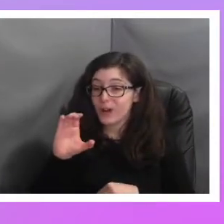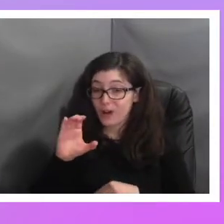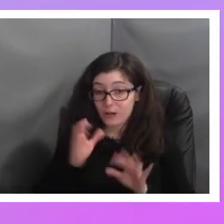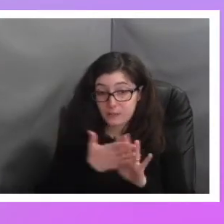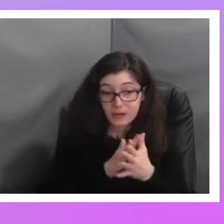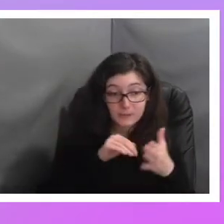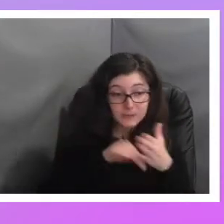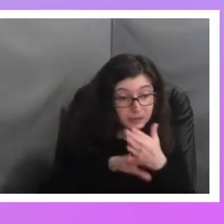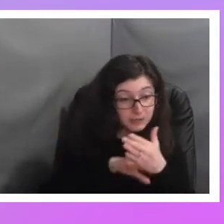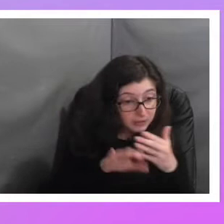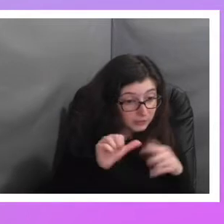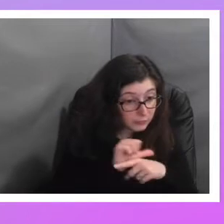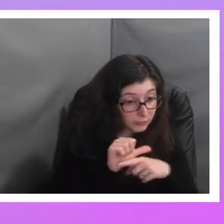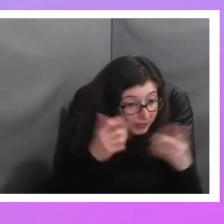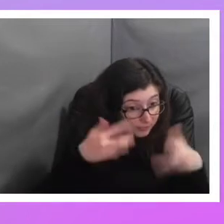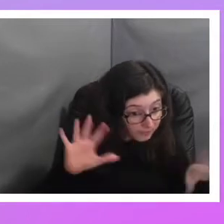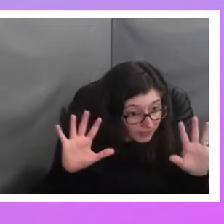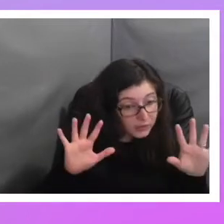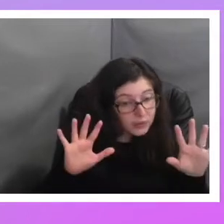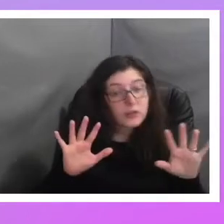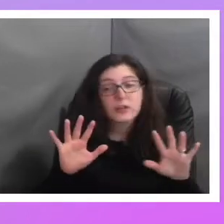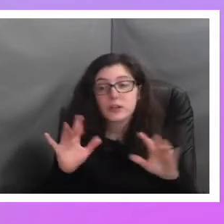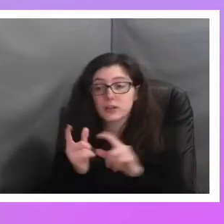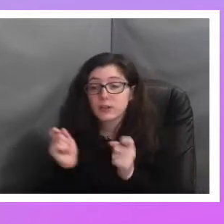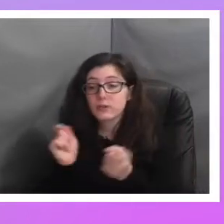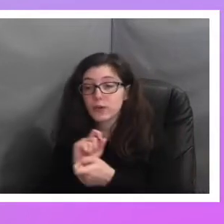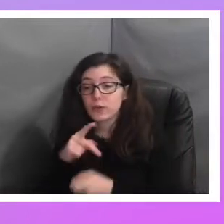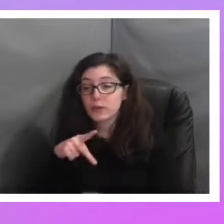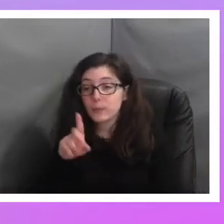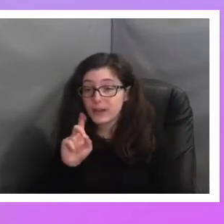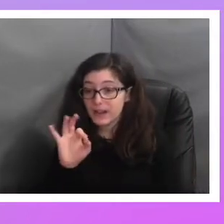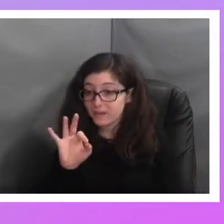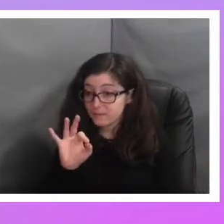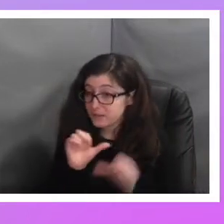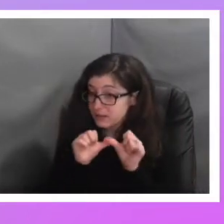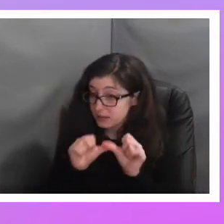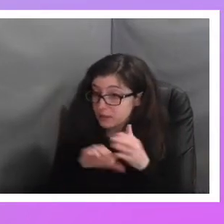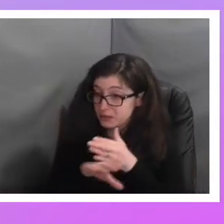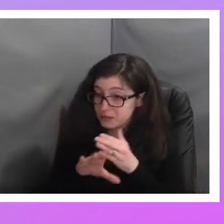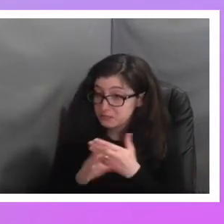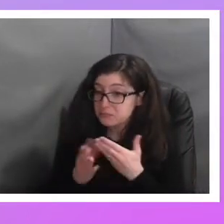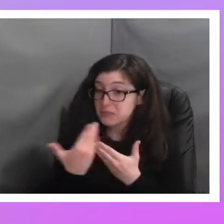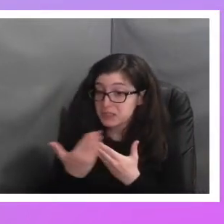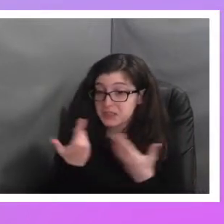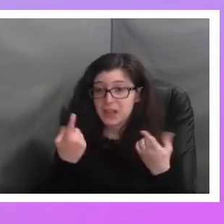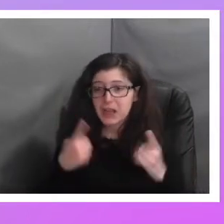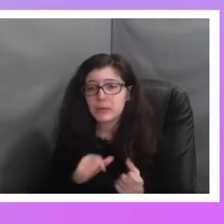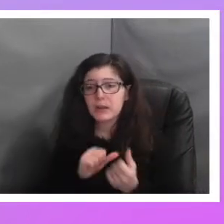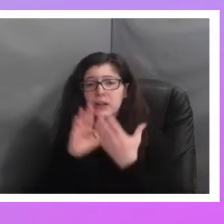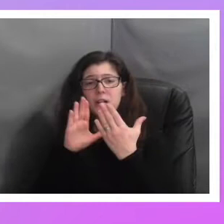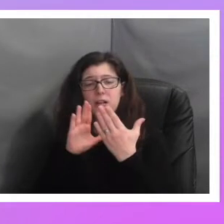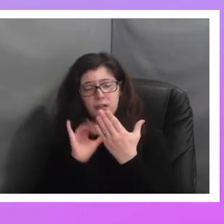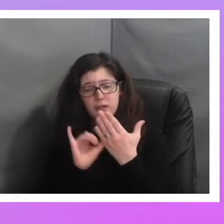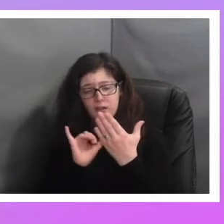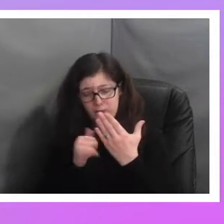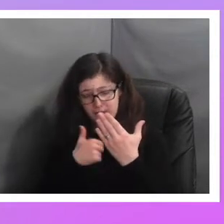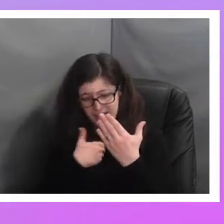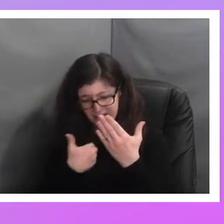and keep it accessible, again, pretty easy, and then they run into something, "Oh, I've got a thing", I don't know what it would be,